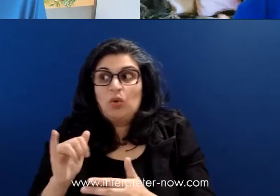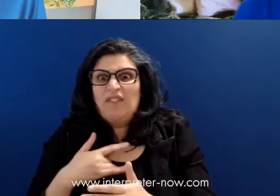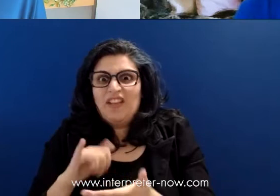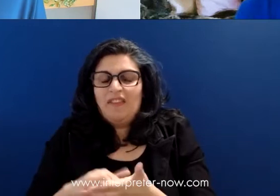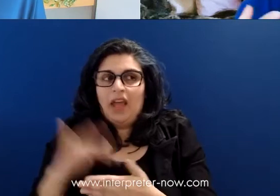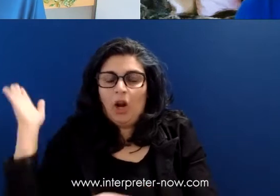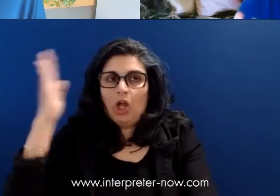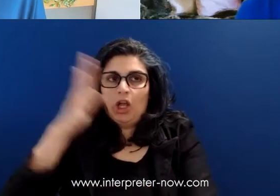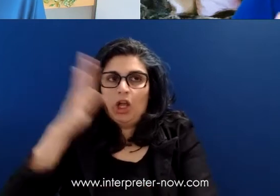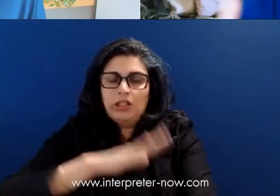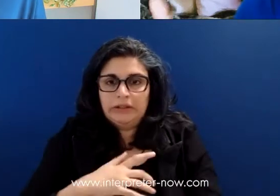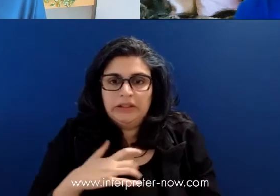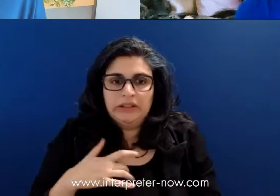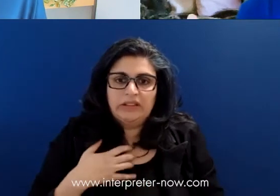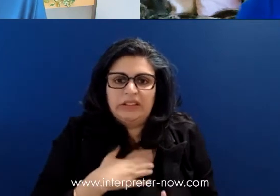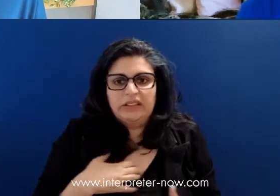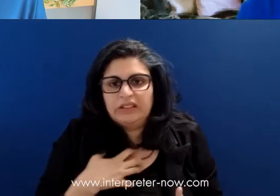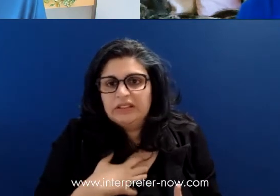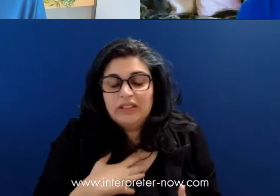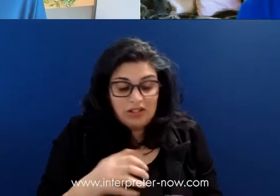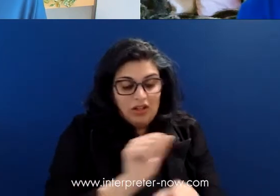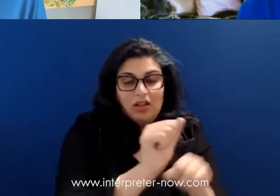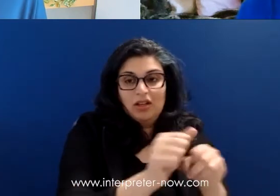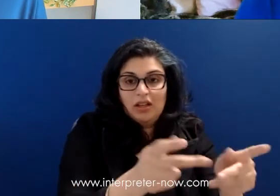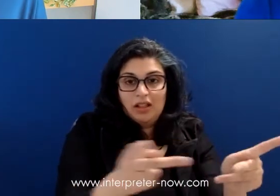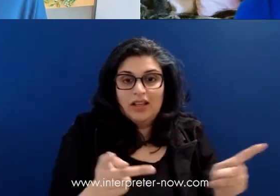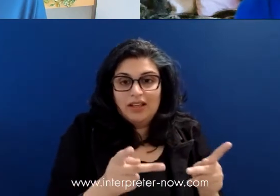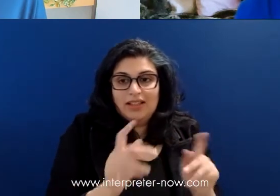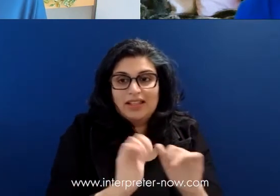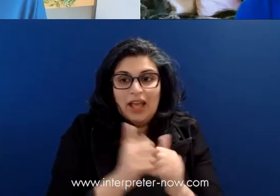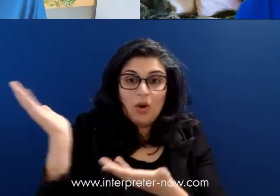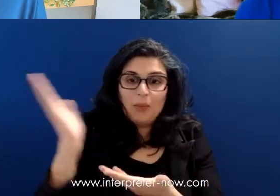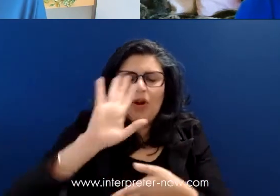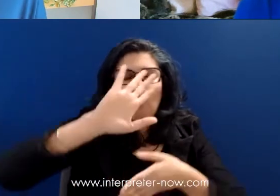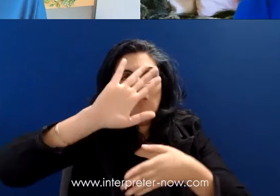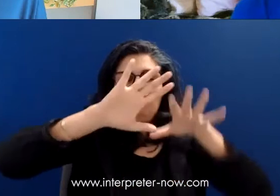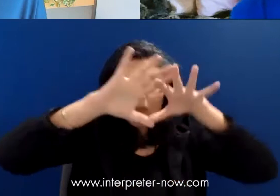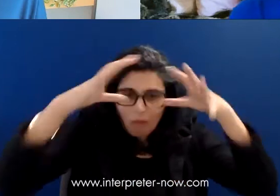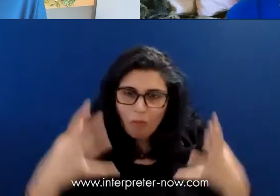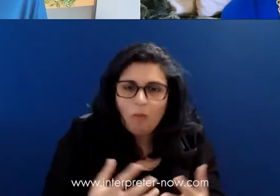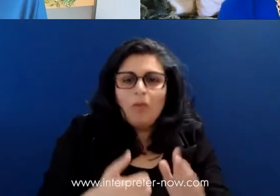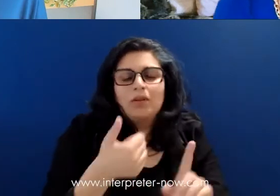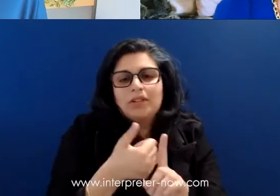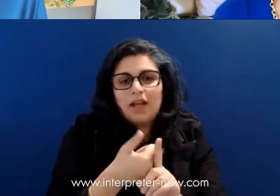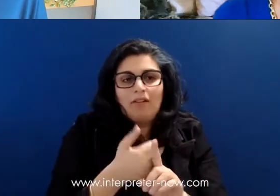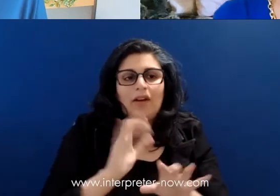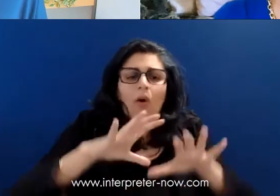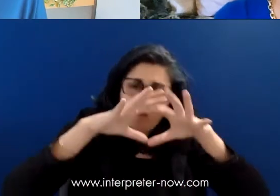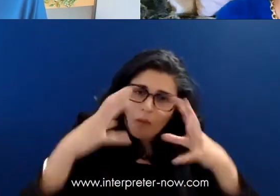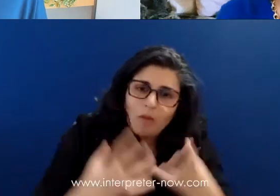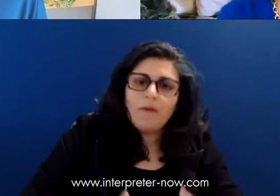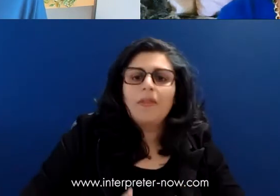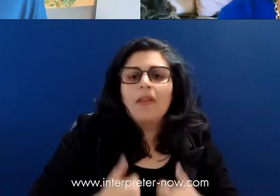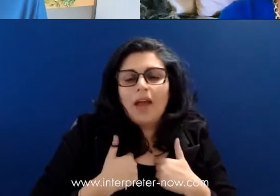So, the workplace is the place to bring our whole selves and our lives together, in a